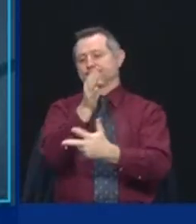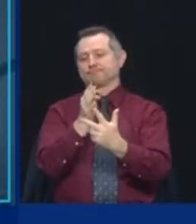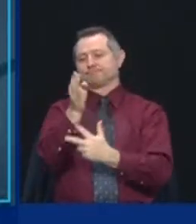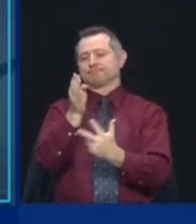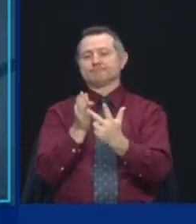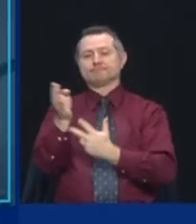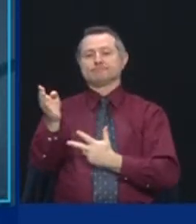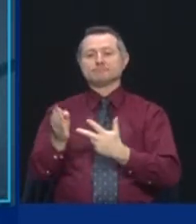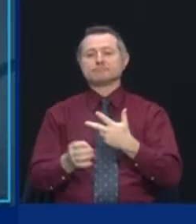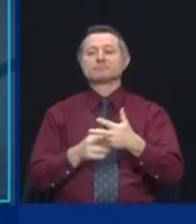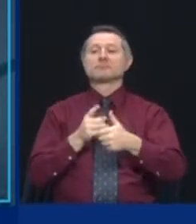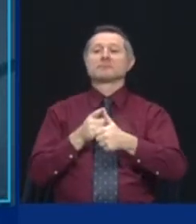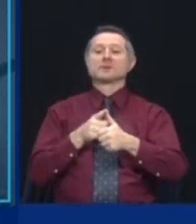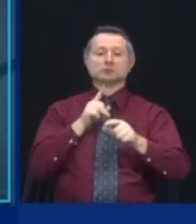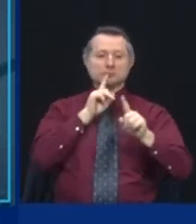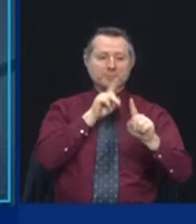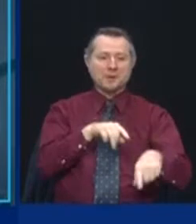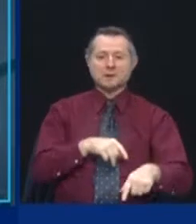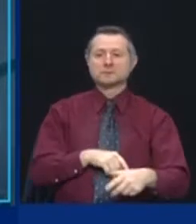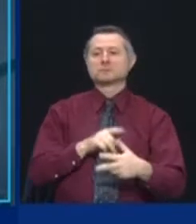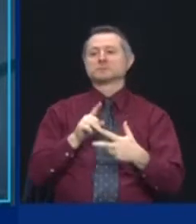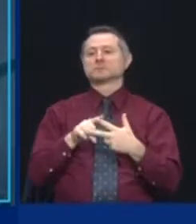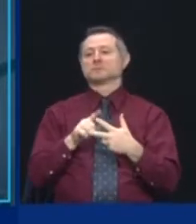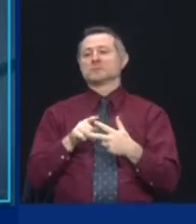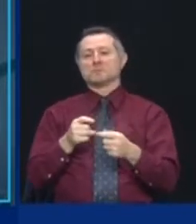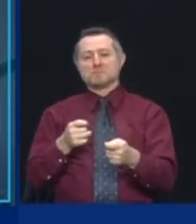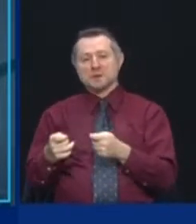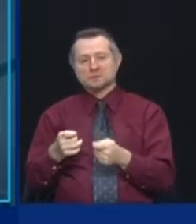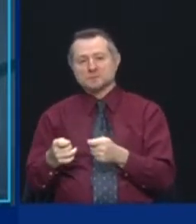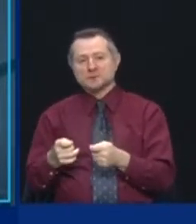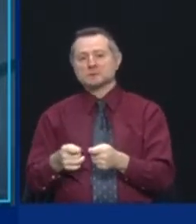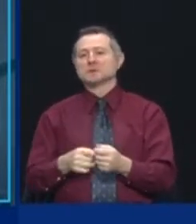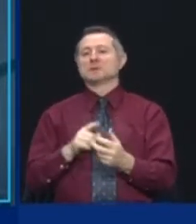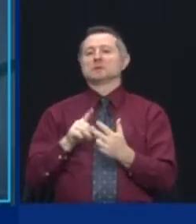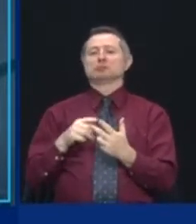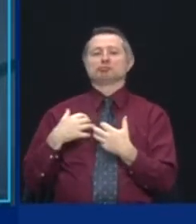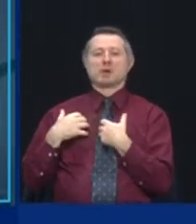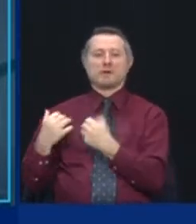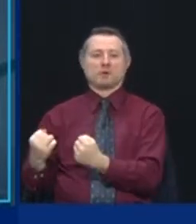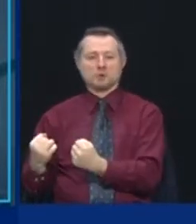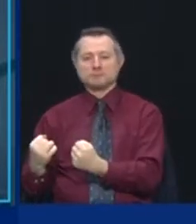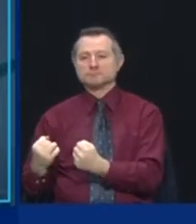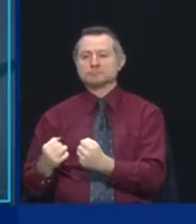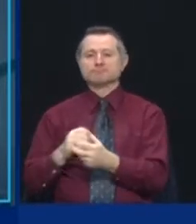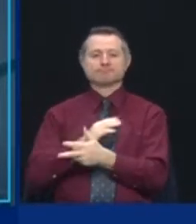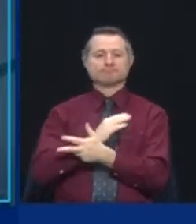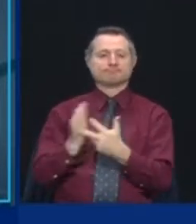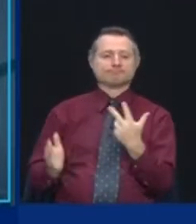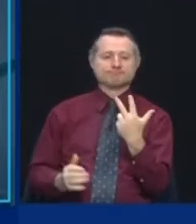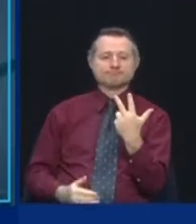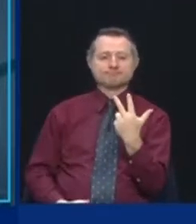THAT IS THE ORDER OF THE DAY. WE'RE WORKING ON THREE TRACKS SIMULTANEOUSLY WITH COVID,